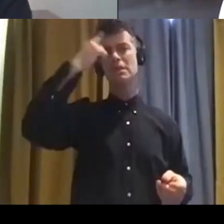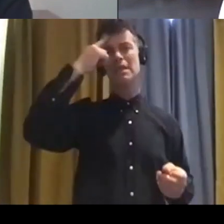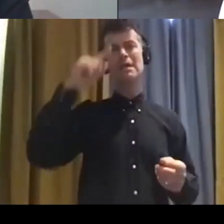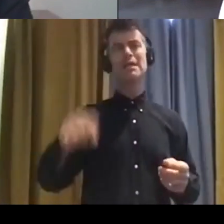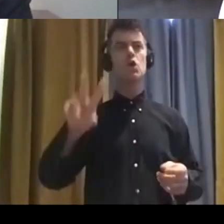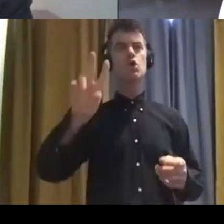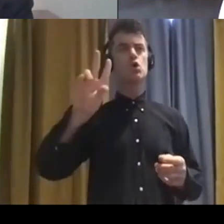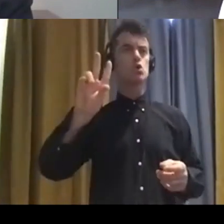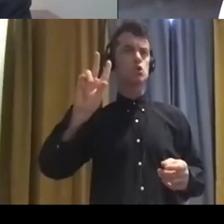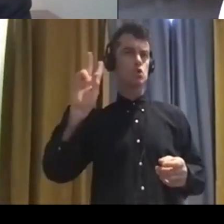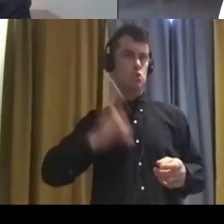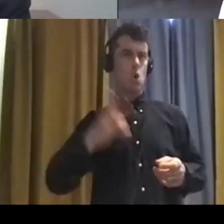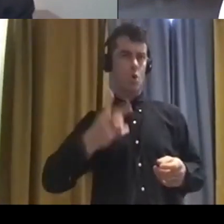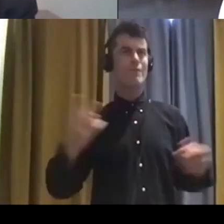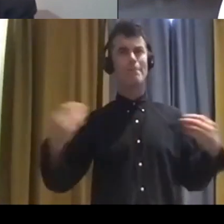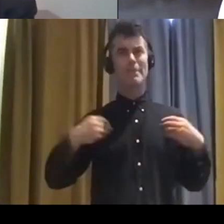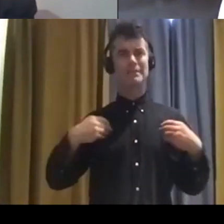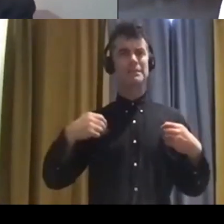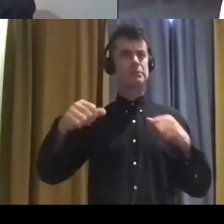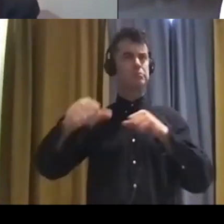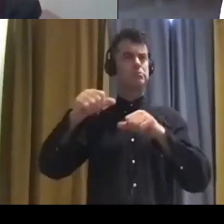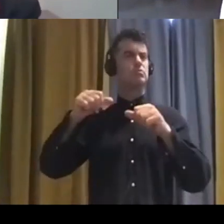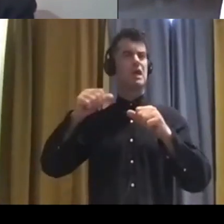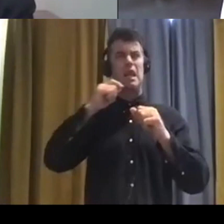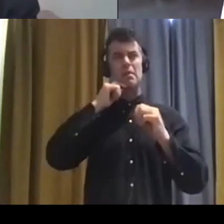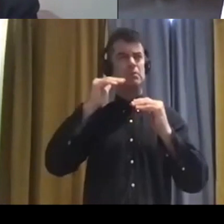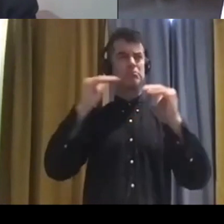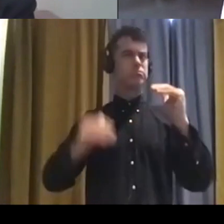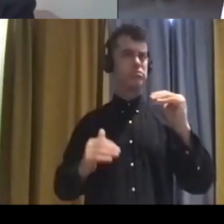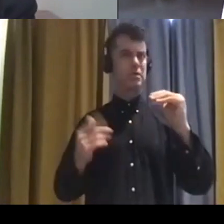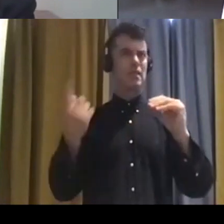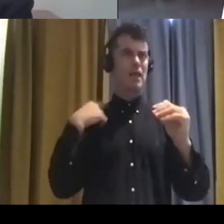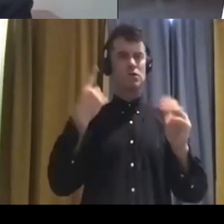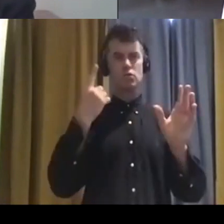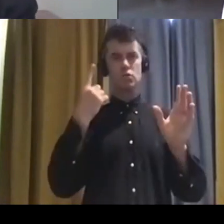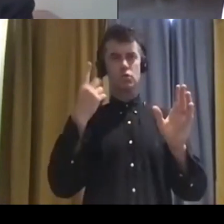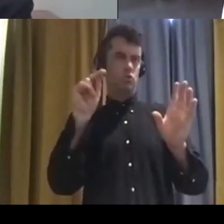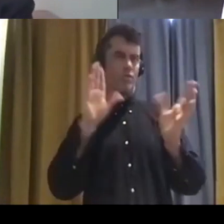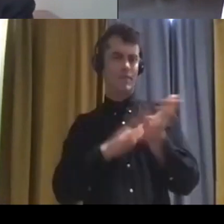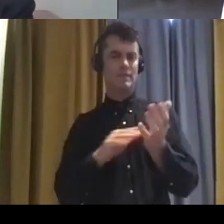12 companies have have gone backwards in the last 12 months? So there's a difference between